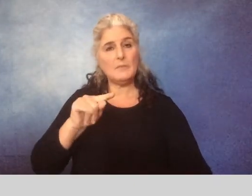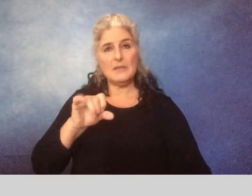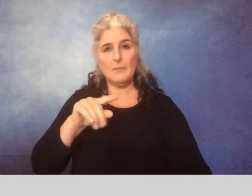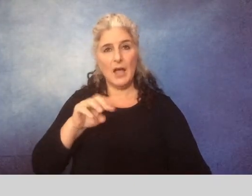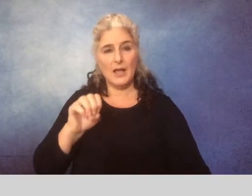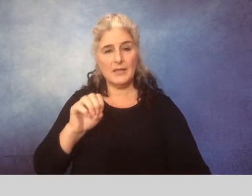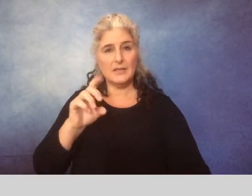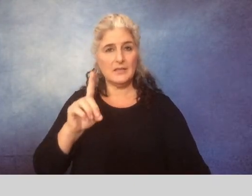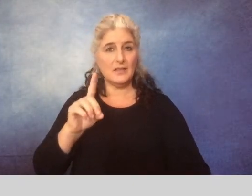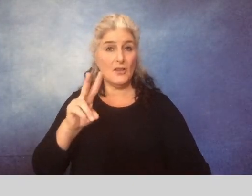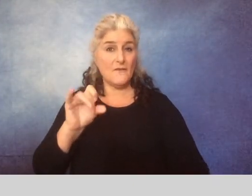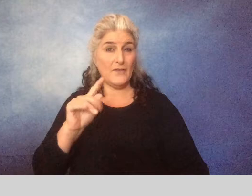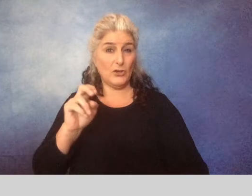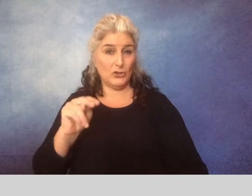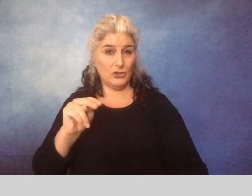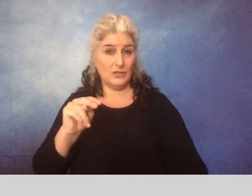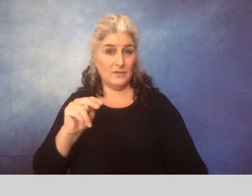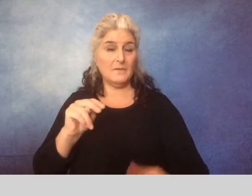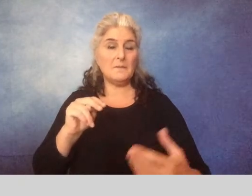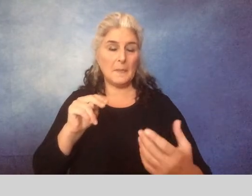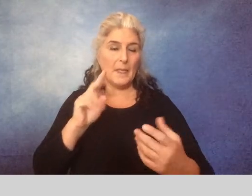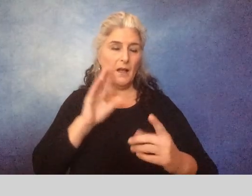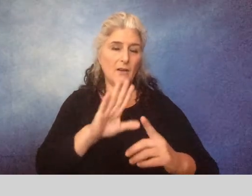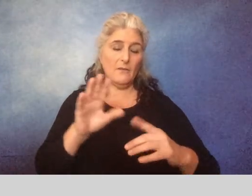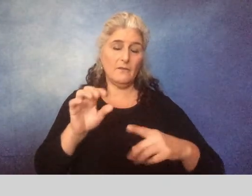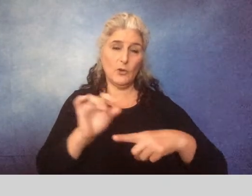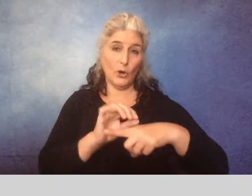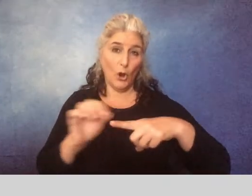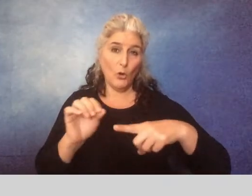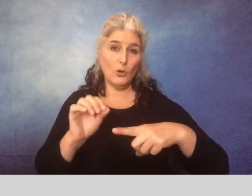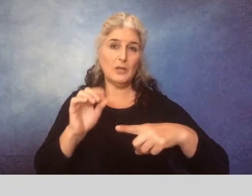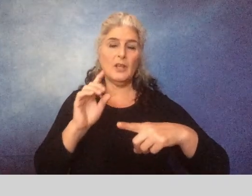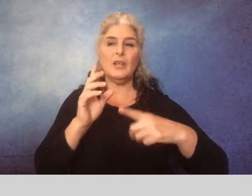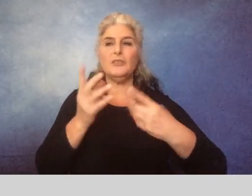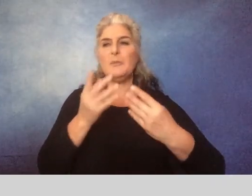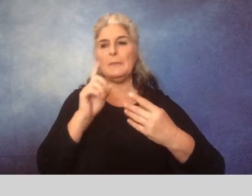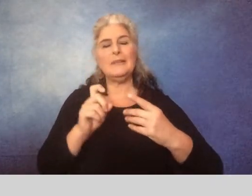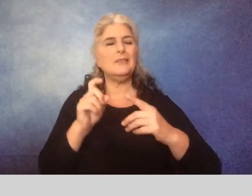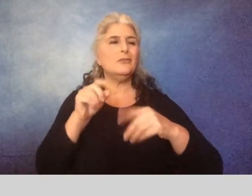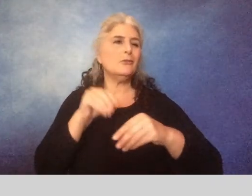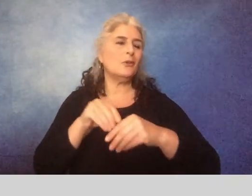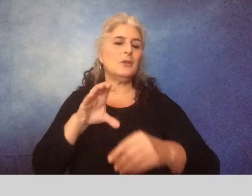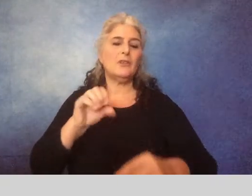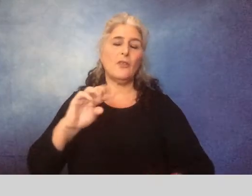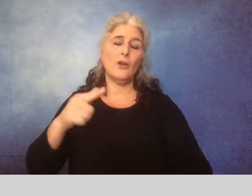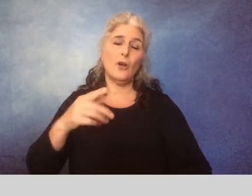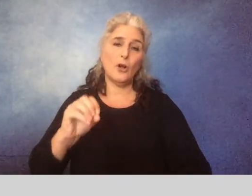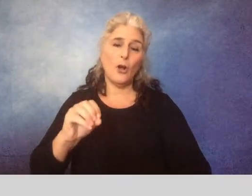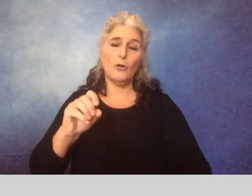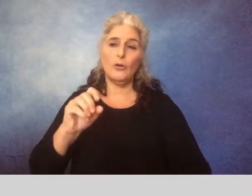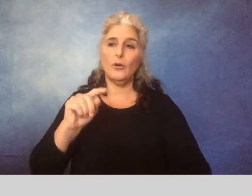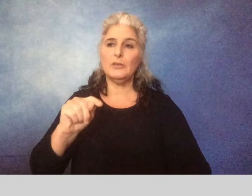you need to go in the "Cargo.toml" file and then add some flags and the profile-dev section.